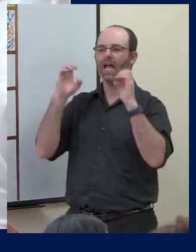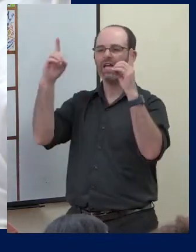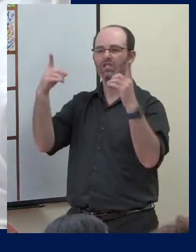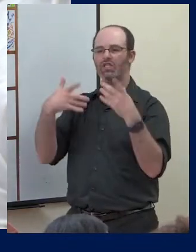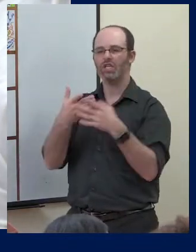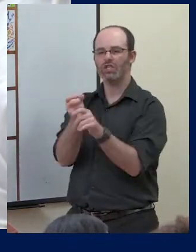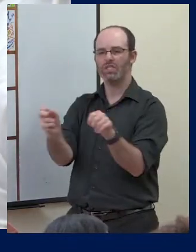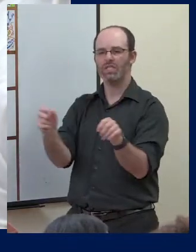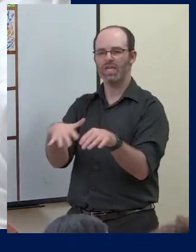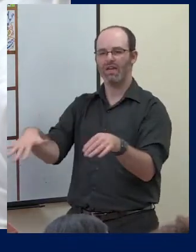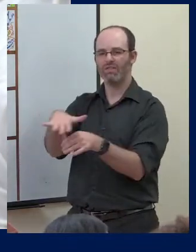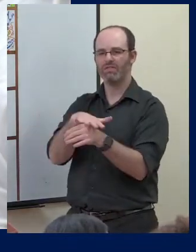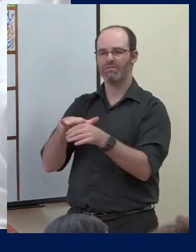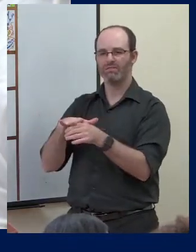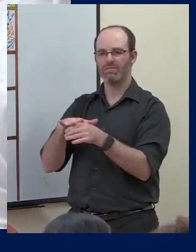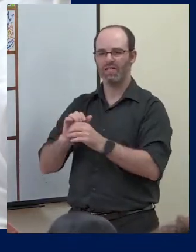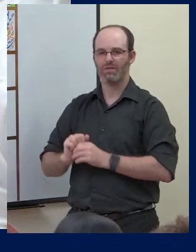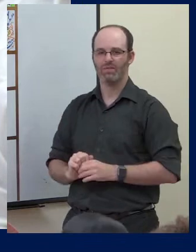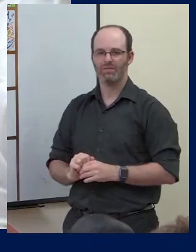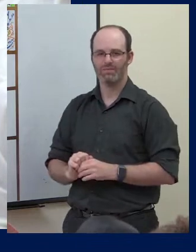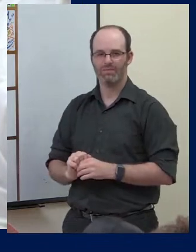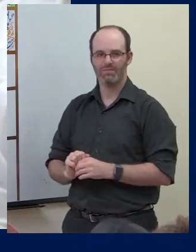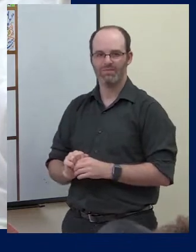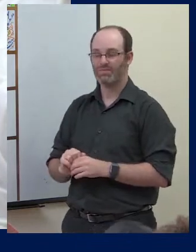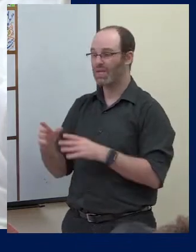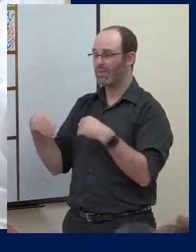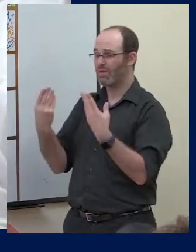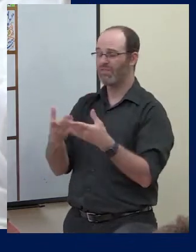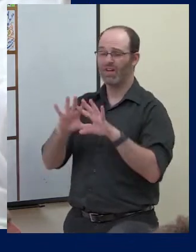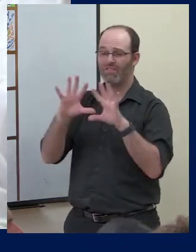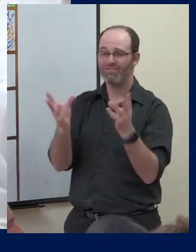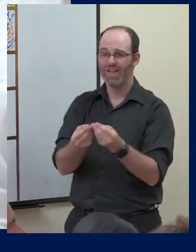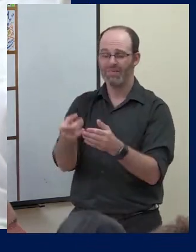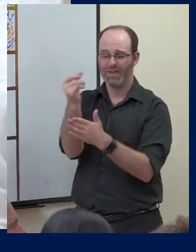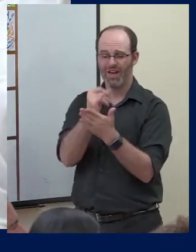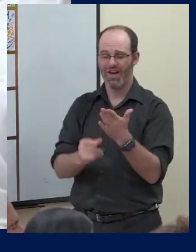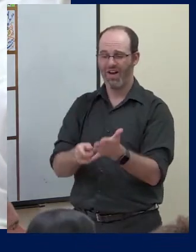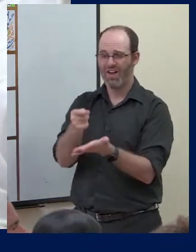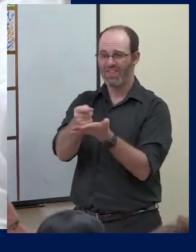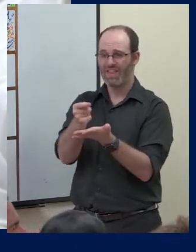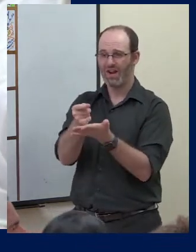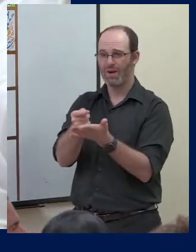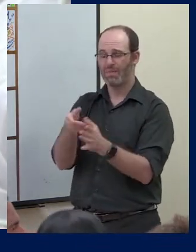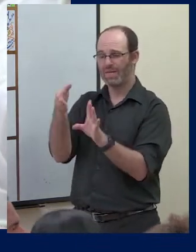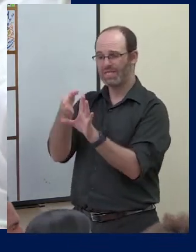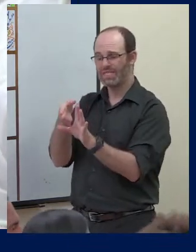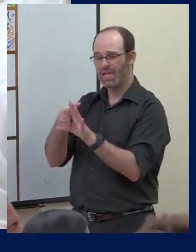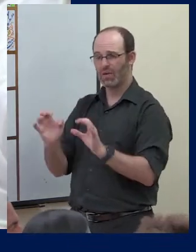They provided us with family art therapy, and psychoeducational workshops where at times